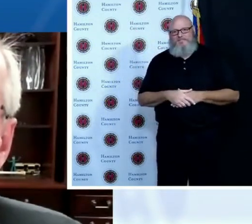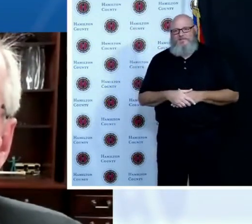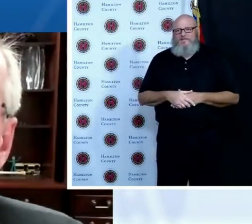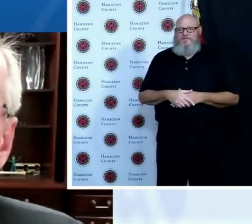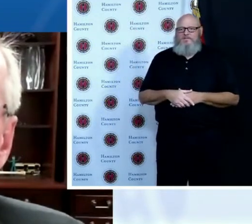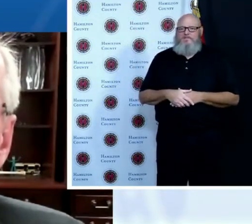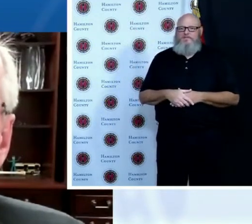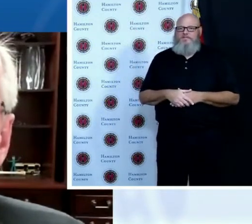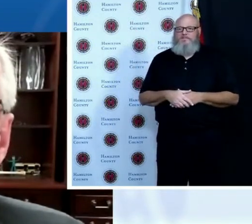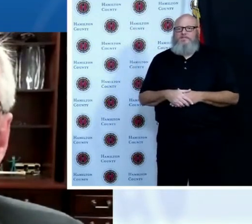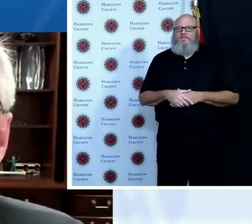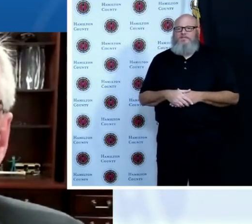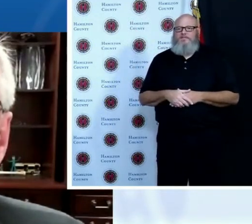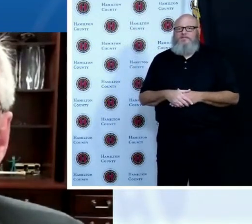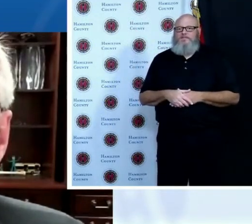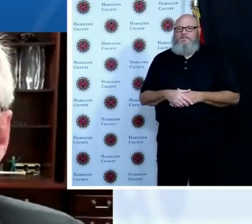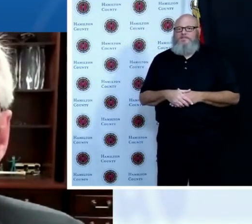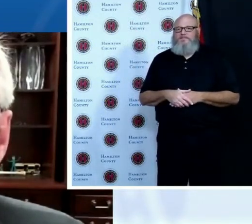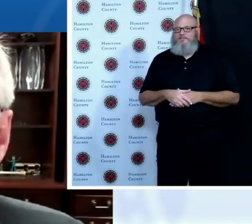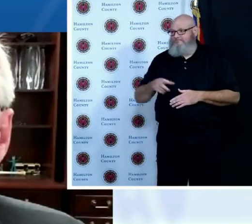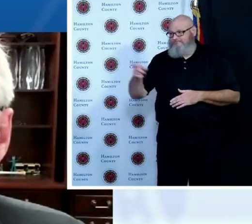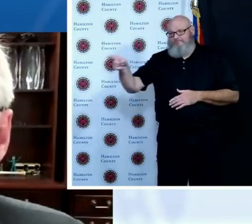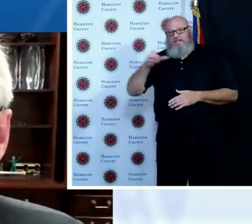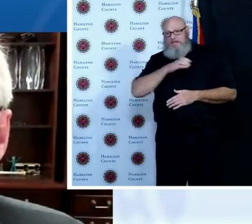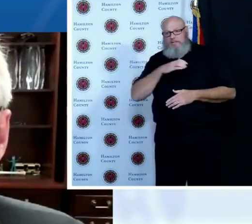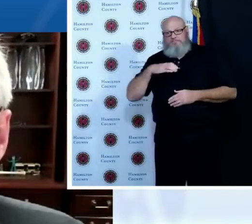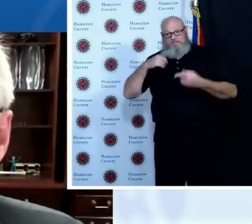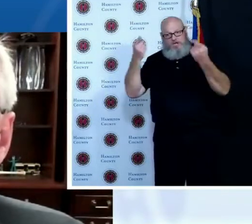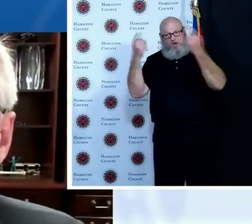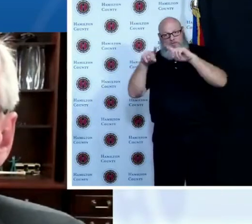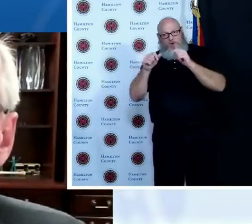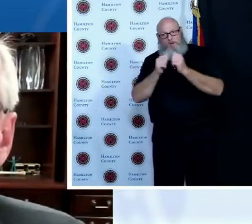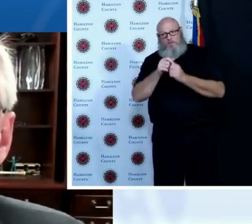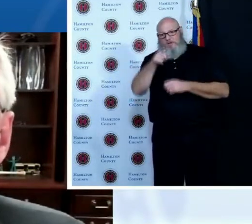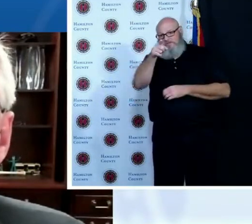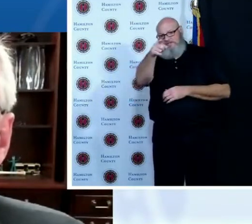thing about you know the issue is only having 500 doses as opposed to actually the rollout per se